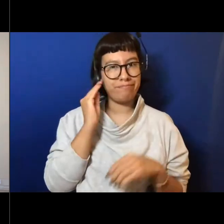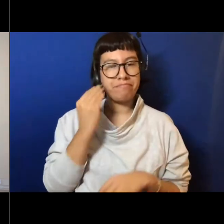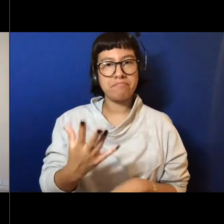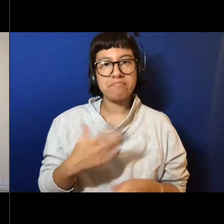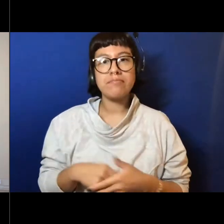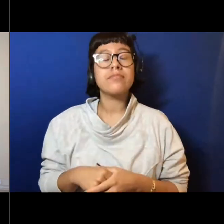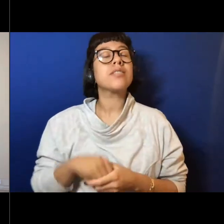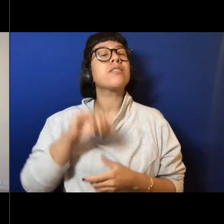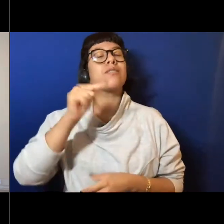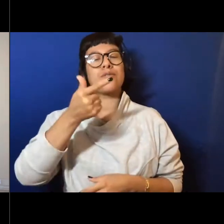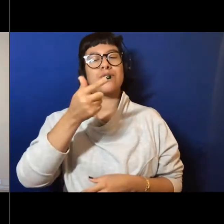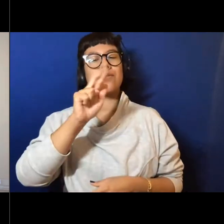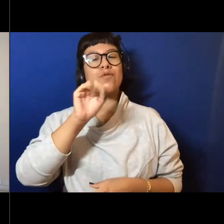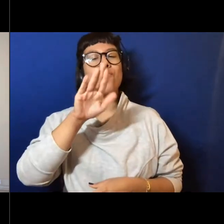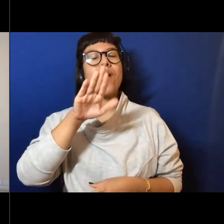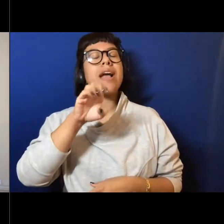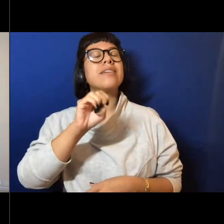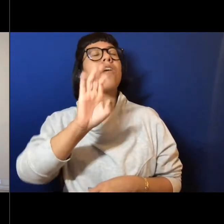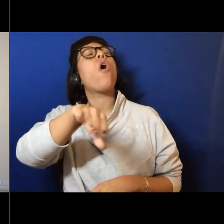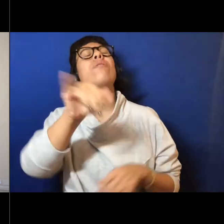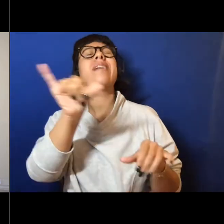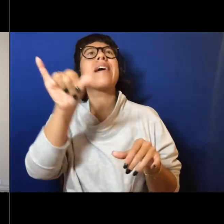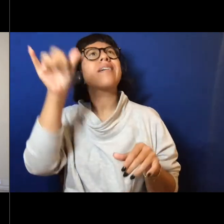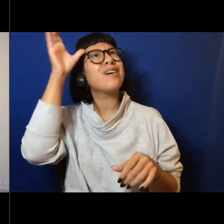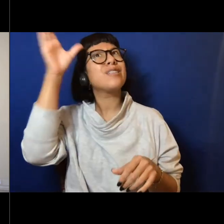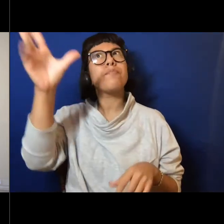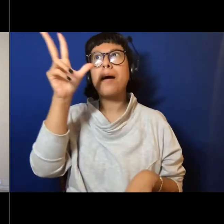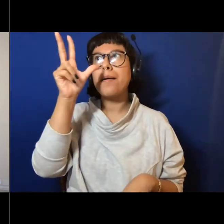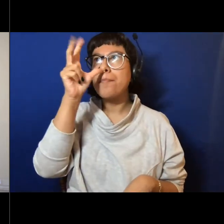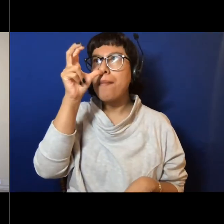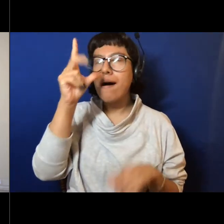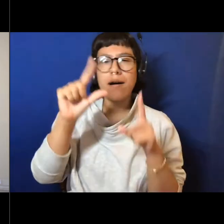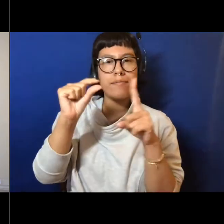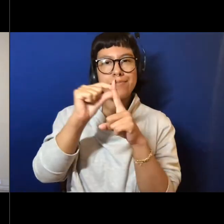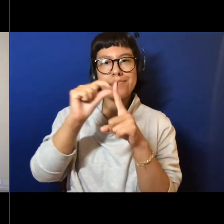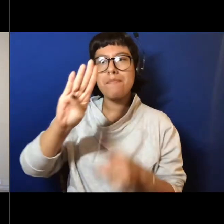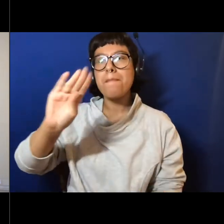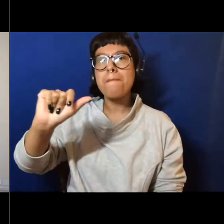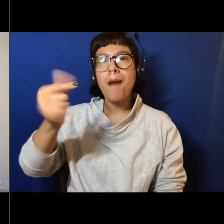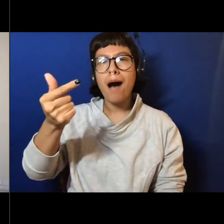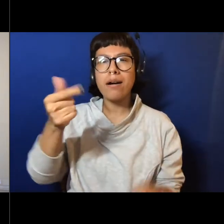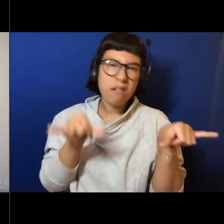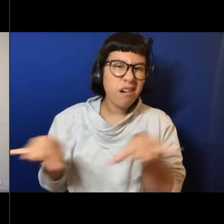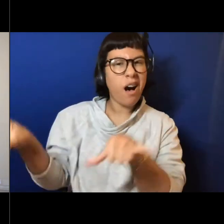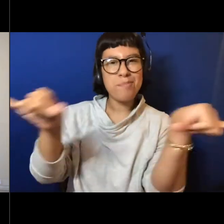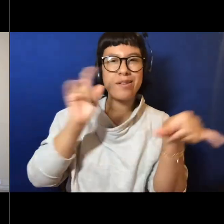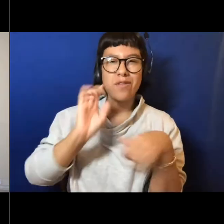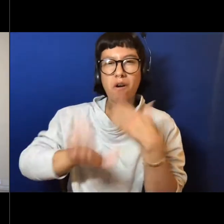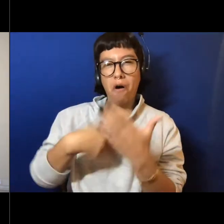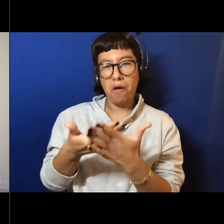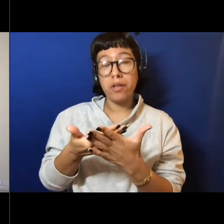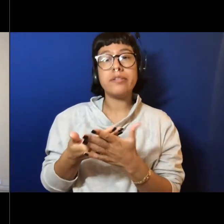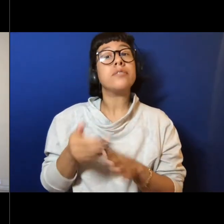[Grace] It's like calling something a bug, right? It's just a common term for them. All right, I'm going to hold off.